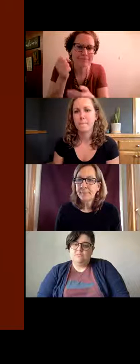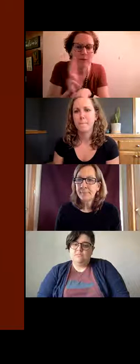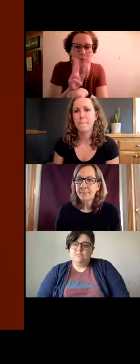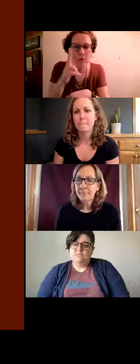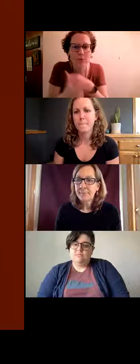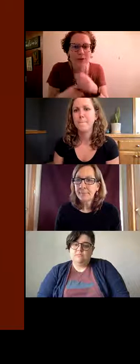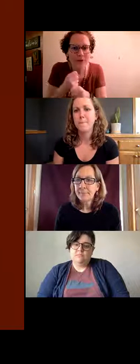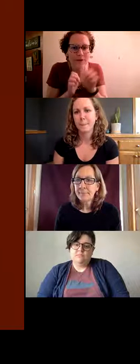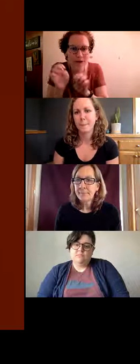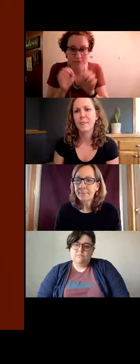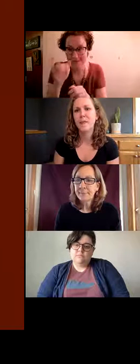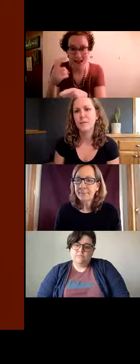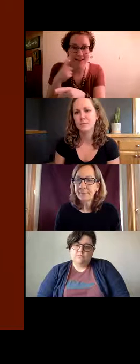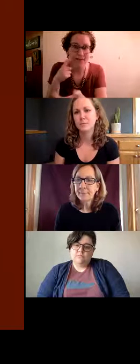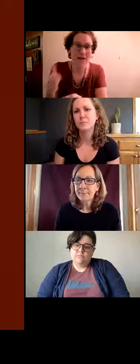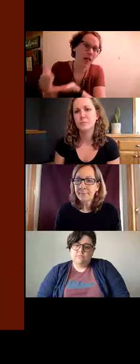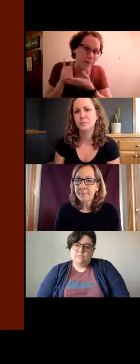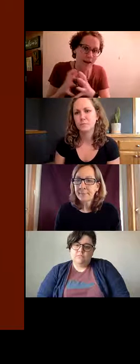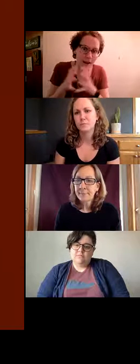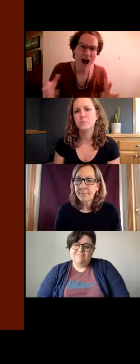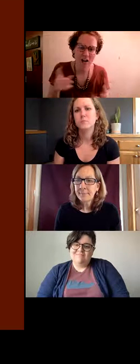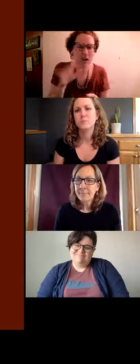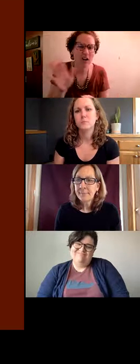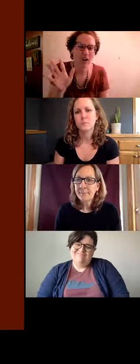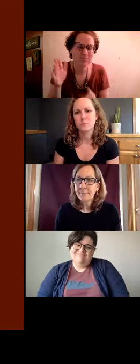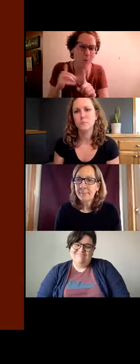Chelsea: Now speaking of curriculum, we also do evaluations, and Heather...